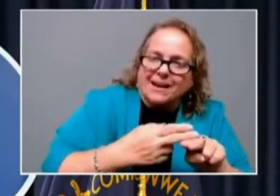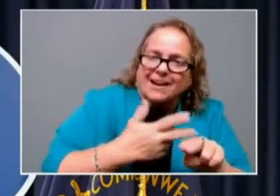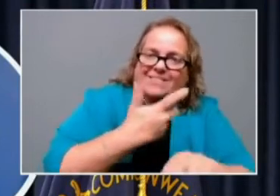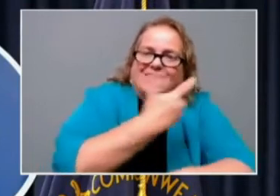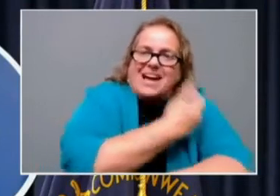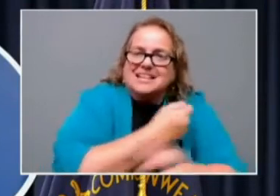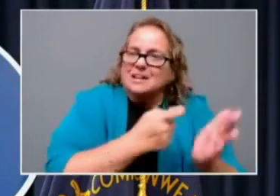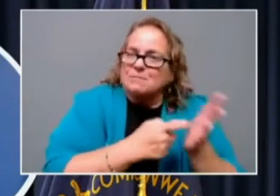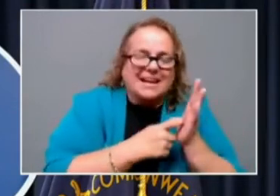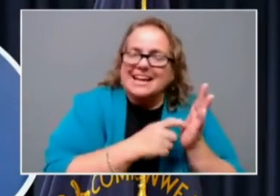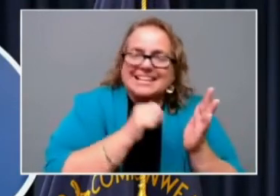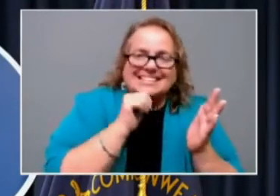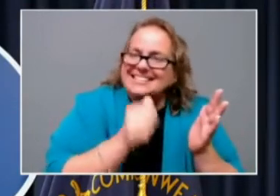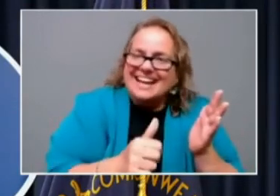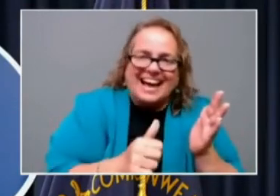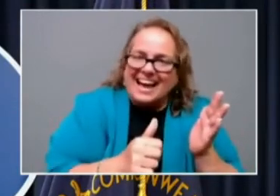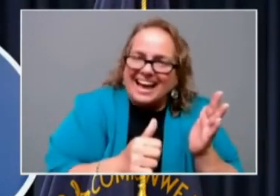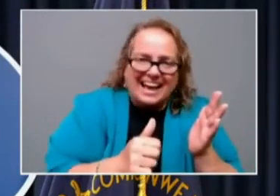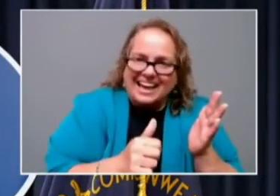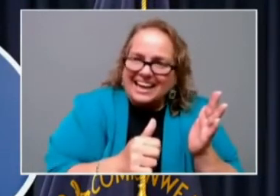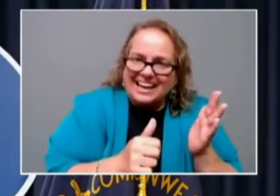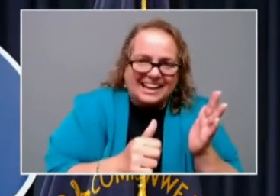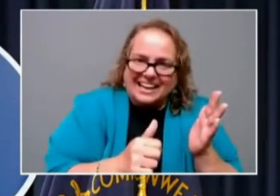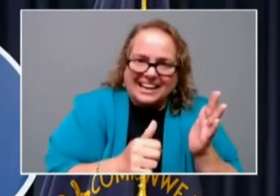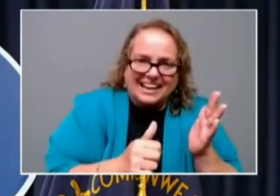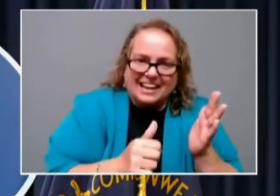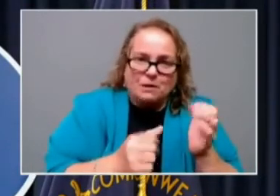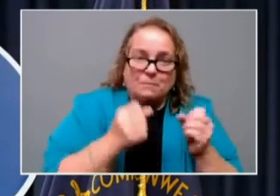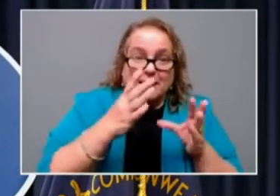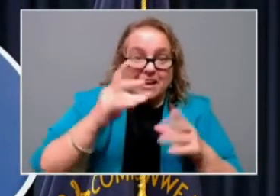governors that have come out against it have different groups, at least in